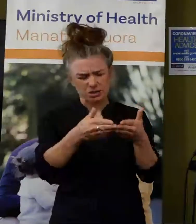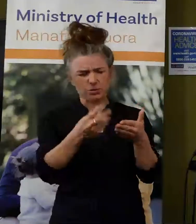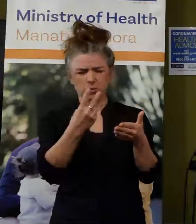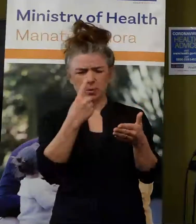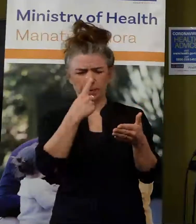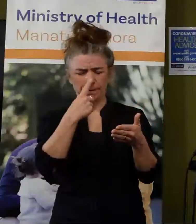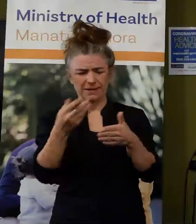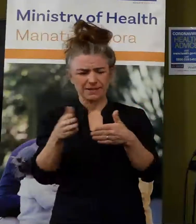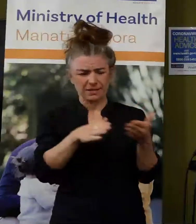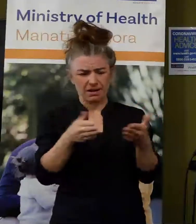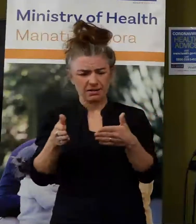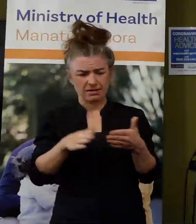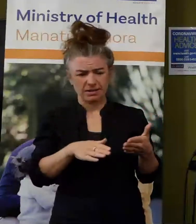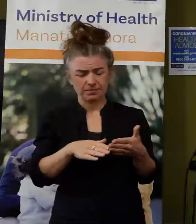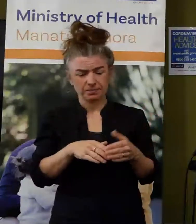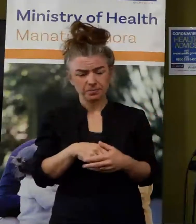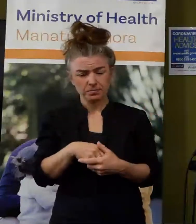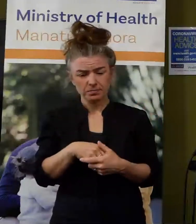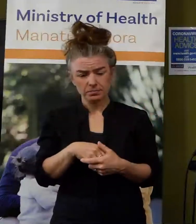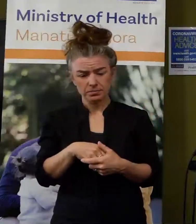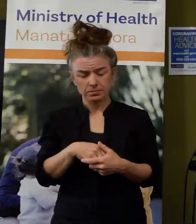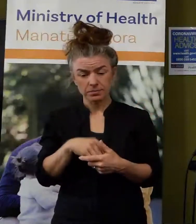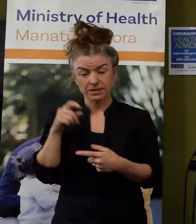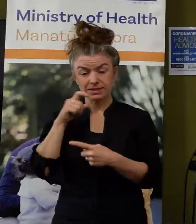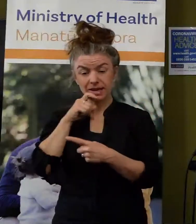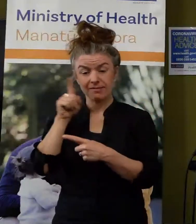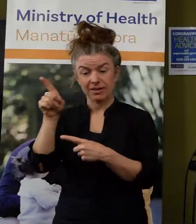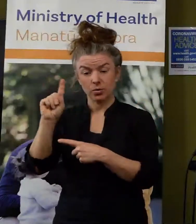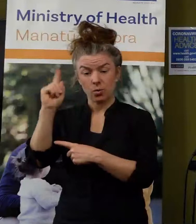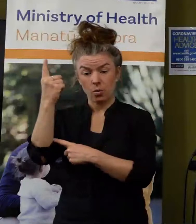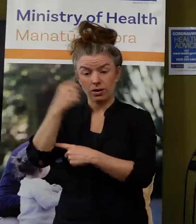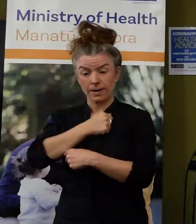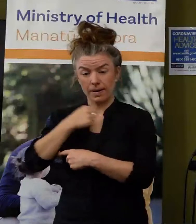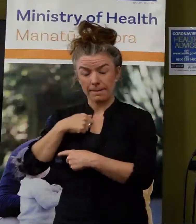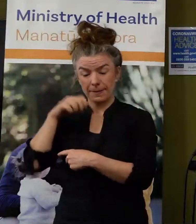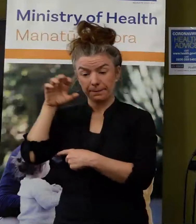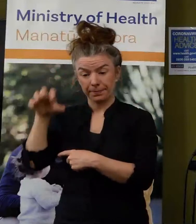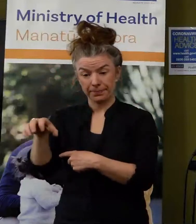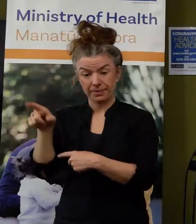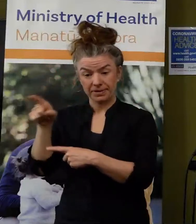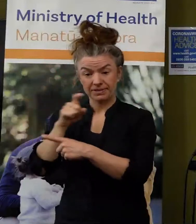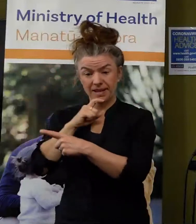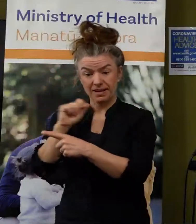Have staff at Whangaparaoa kind of re-jigged their process